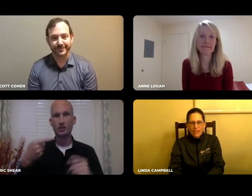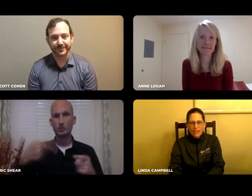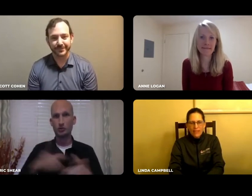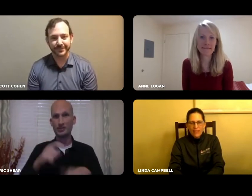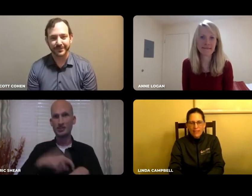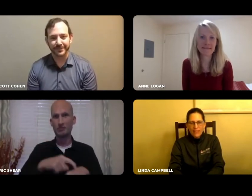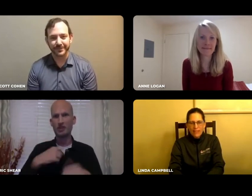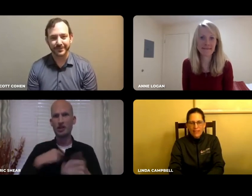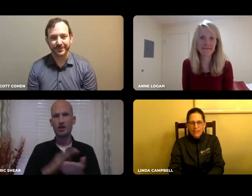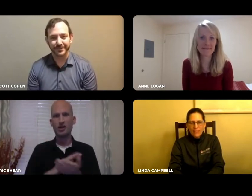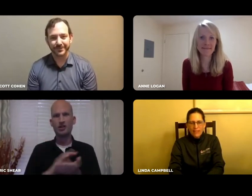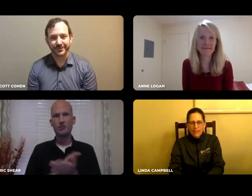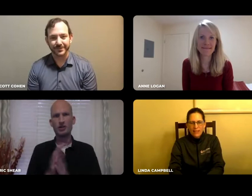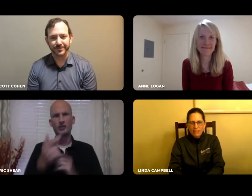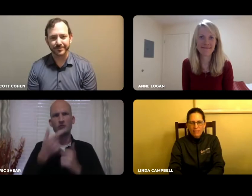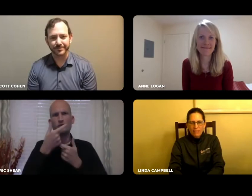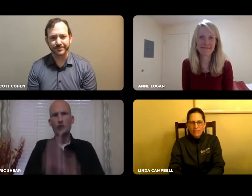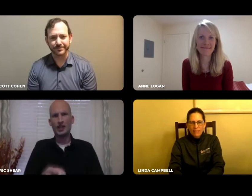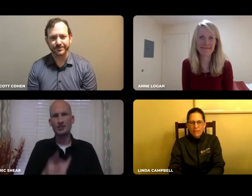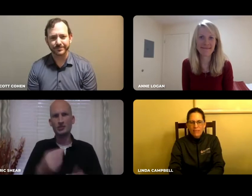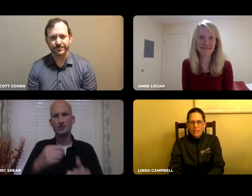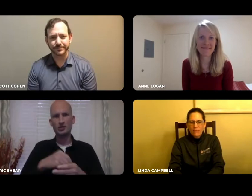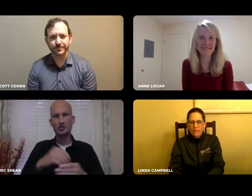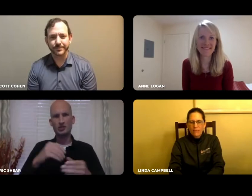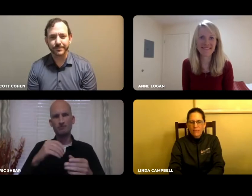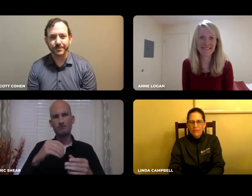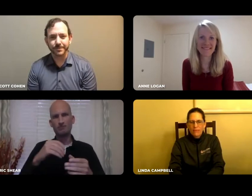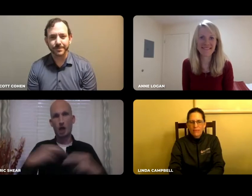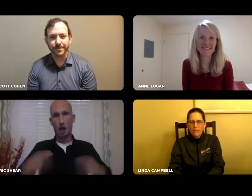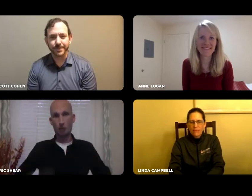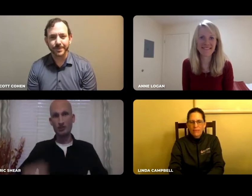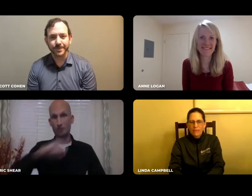Then I got more interested In human space life.